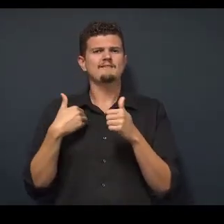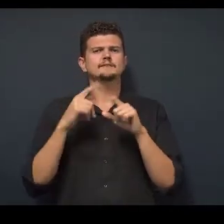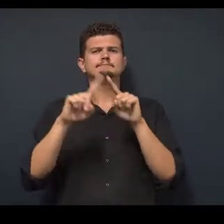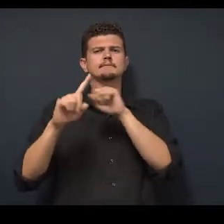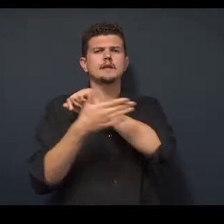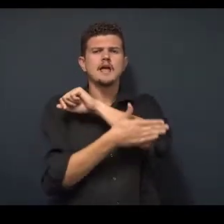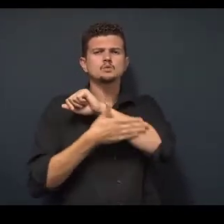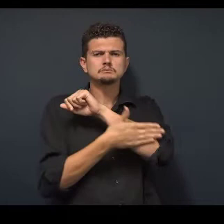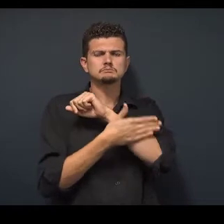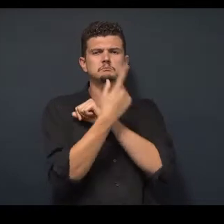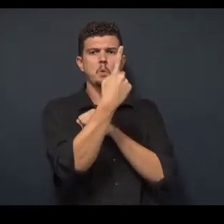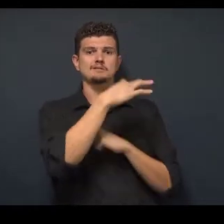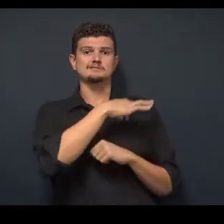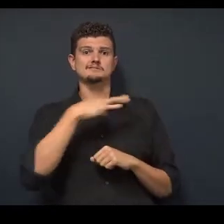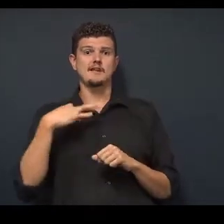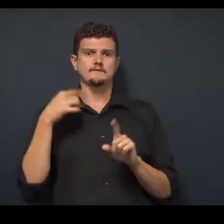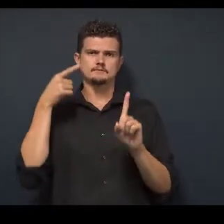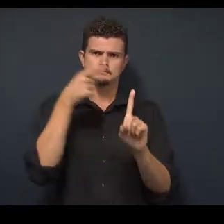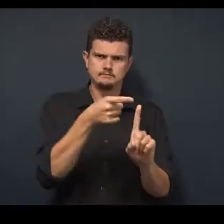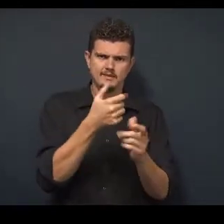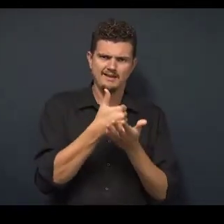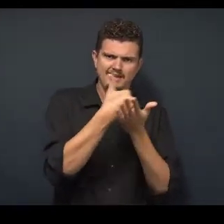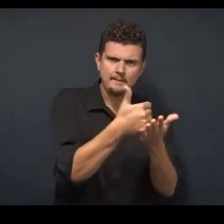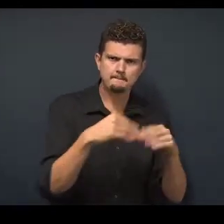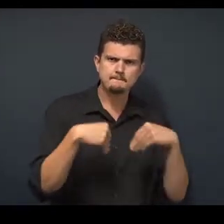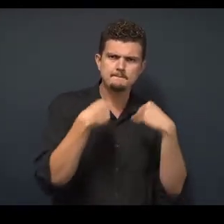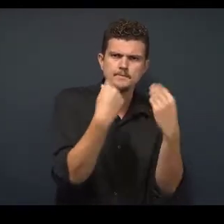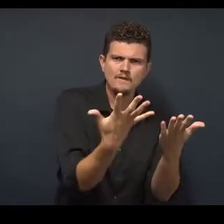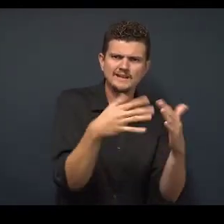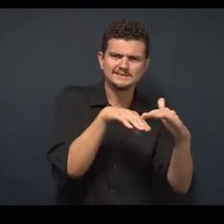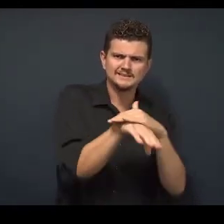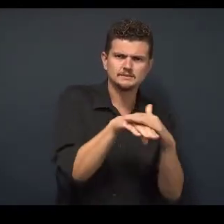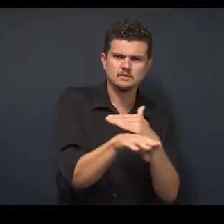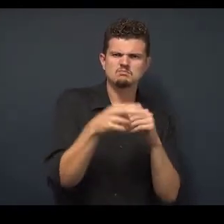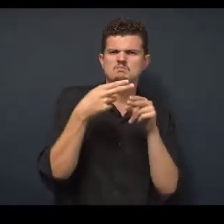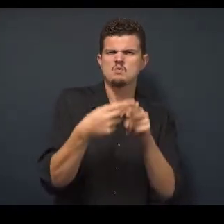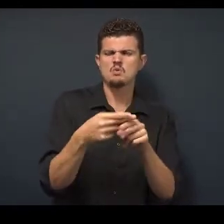As part of our commitment to provide excellent customer service throughout the court system,